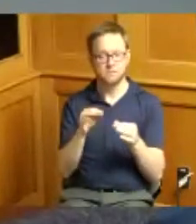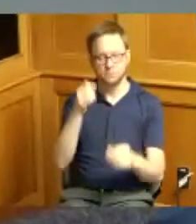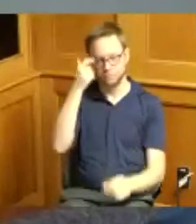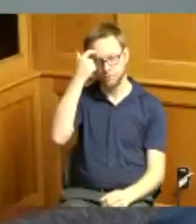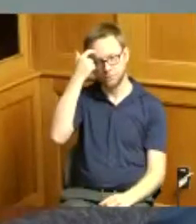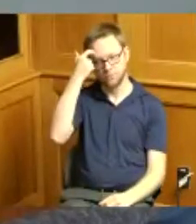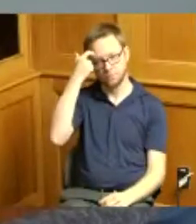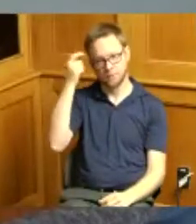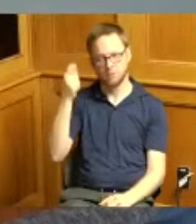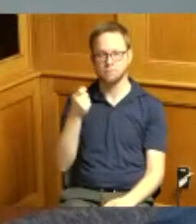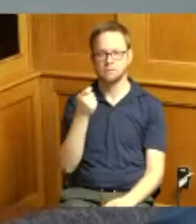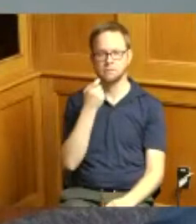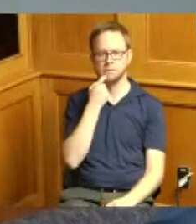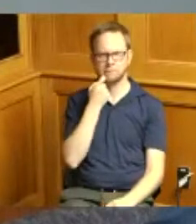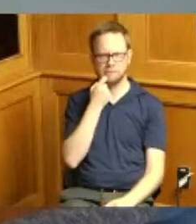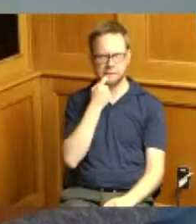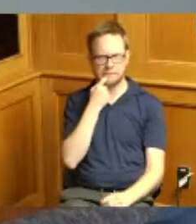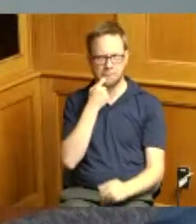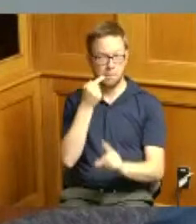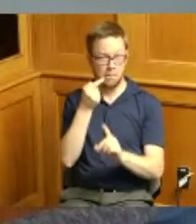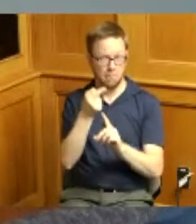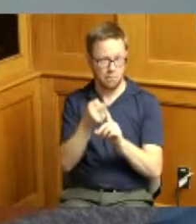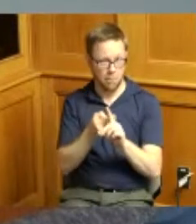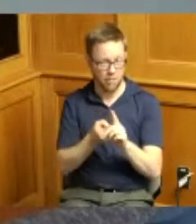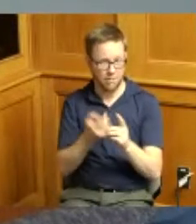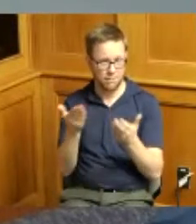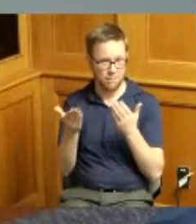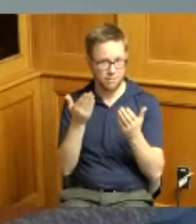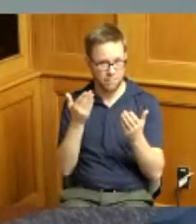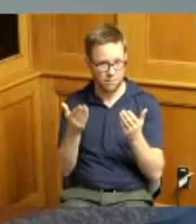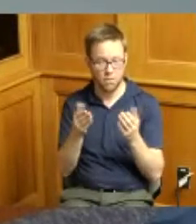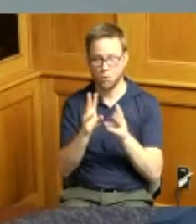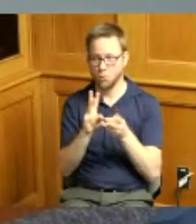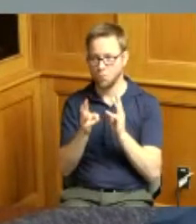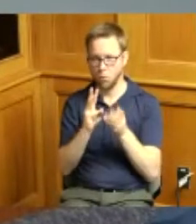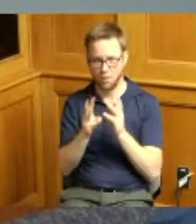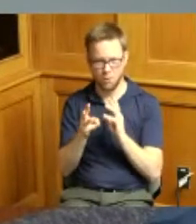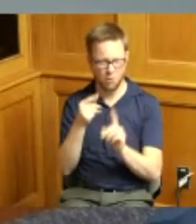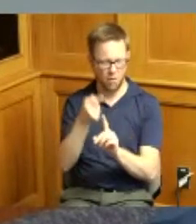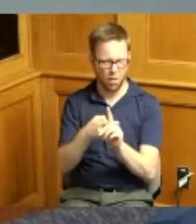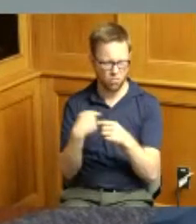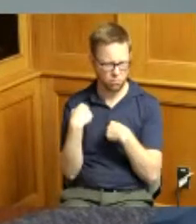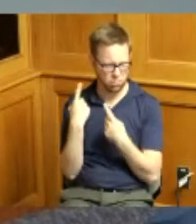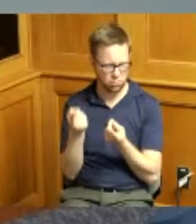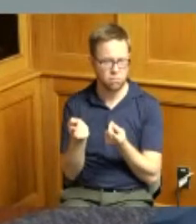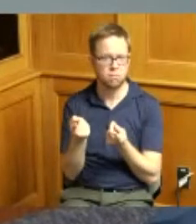recent past seems like month maybe of weather that we've had coming through I did just want to